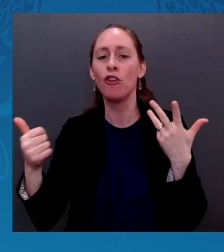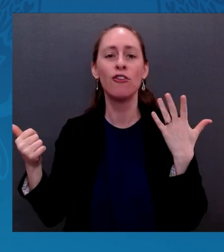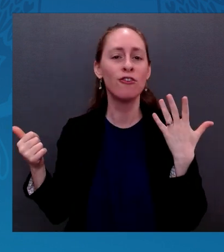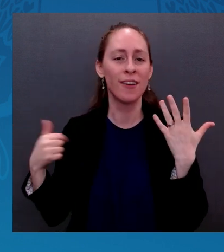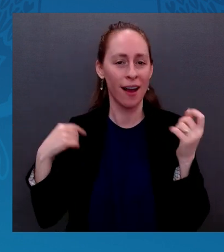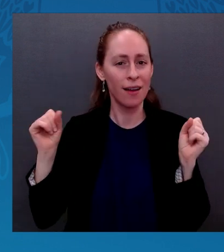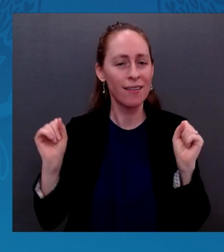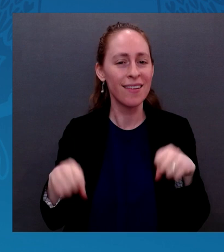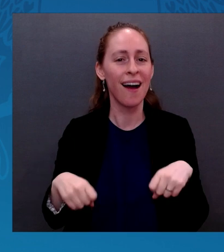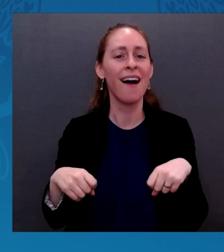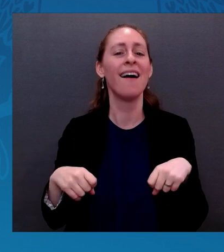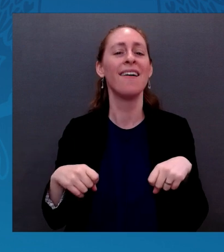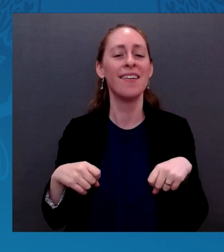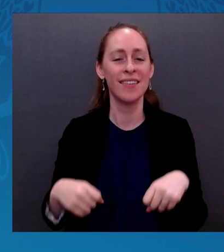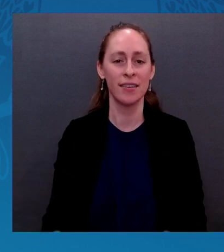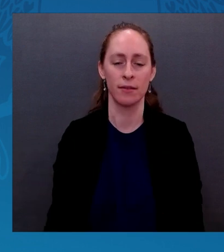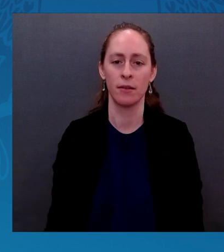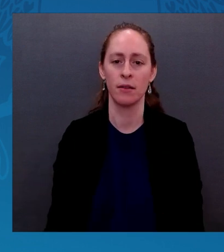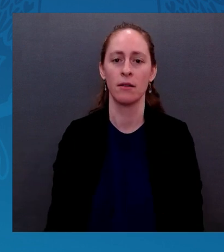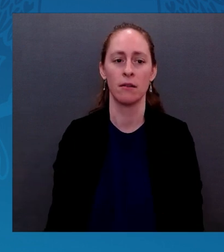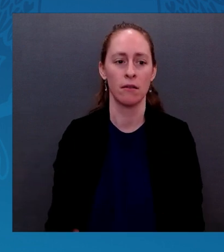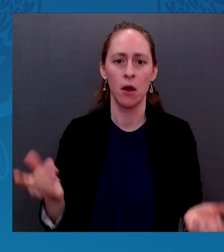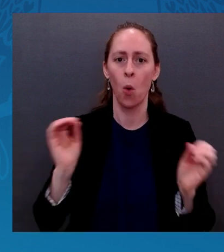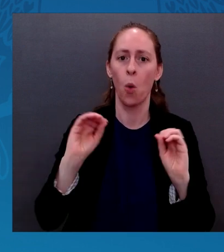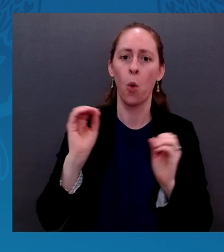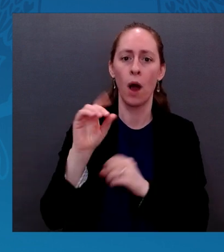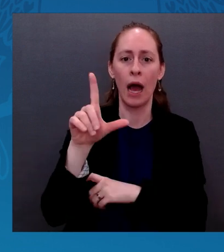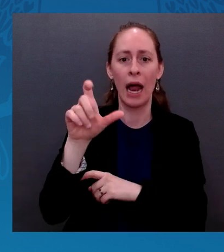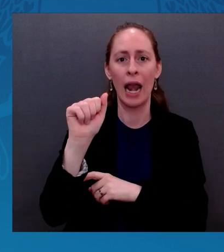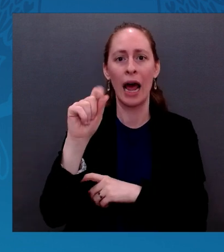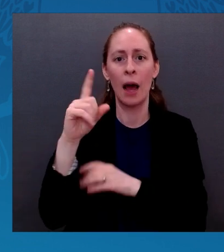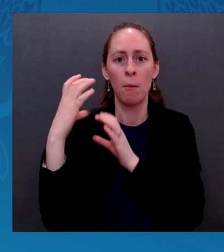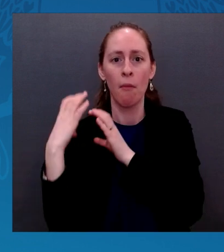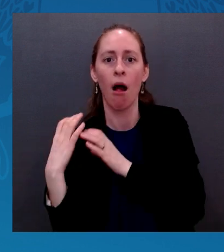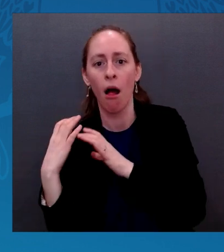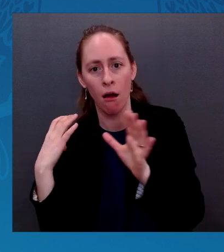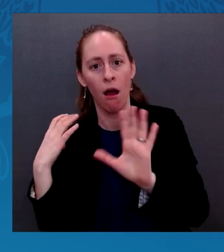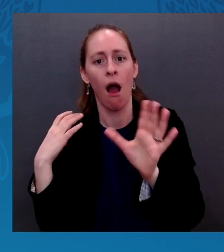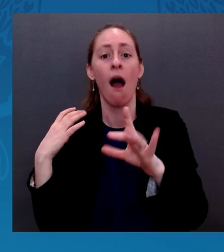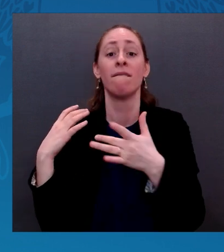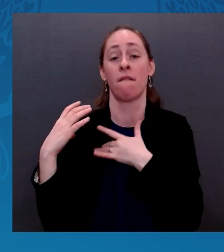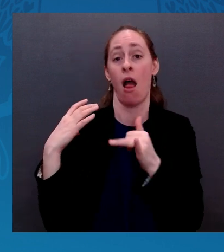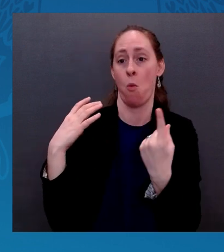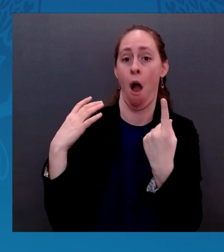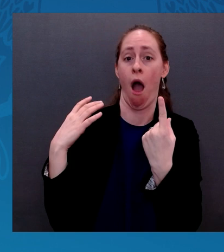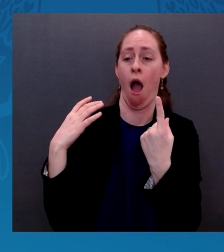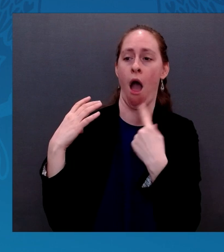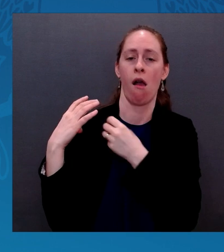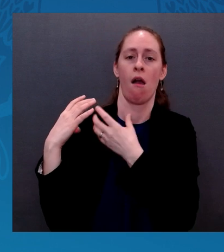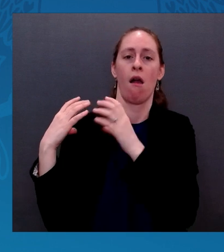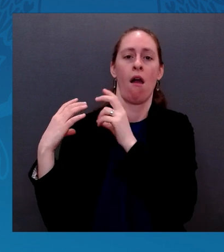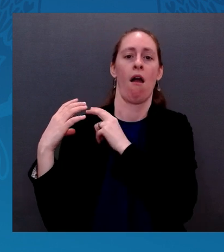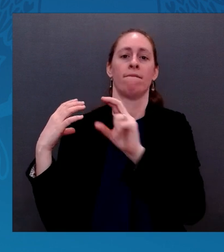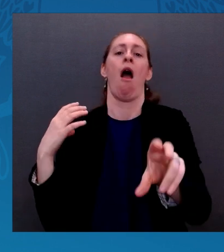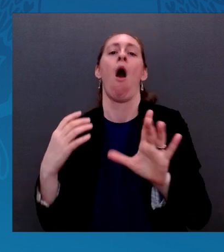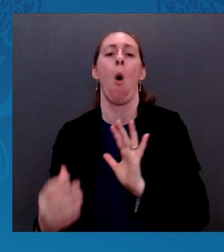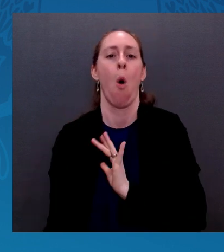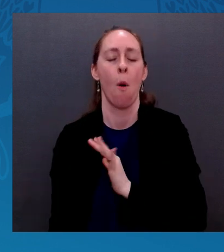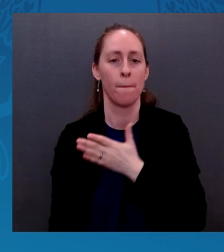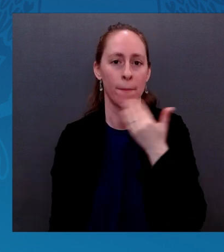that I didn't have to do in the city covered that. Also, it gave accountability. So, you know, when you're having work done in your home,